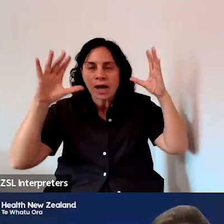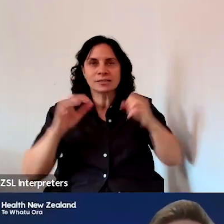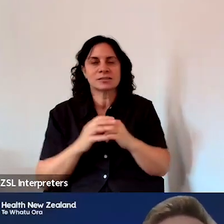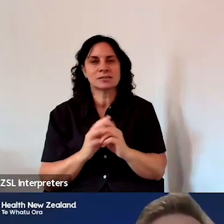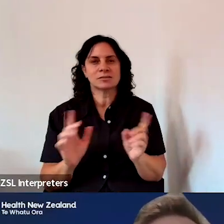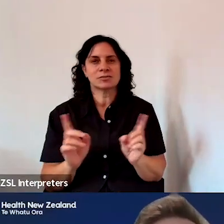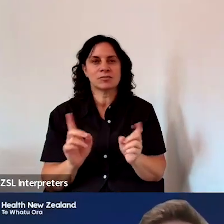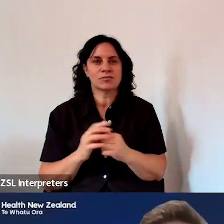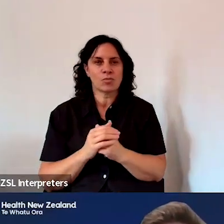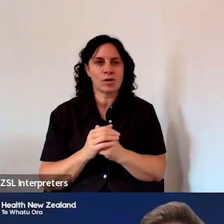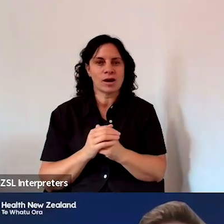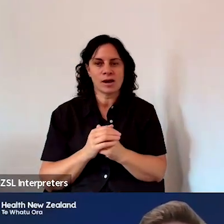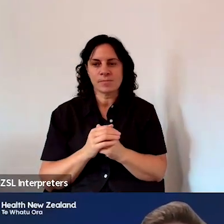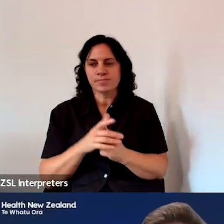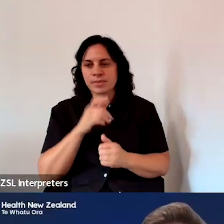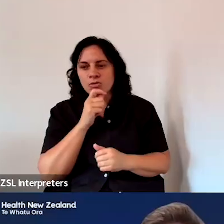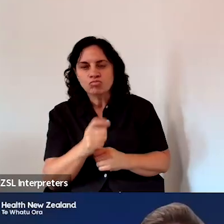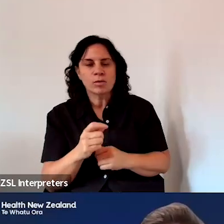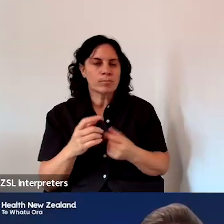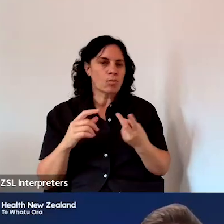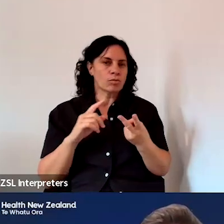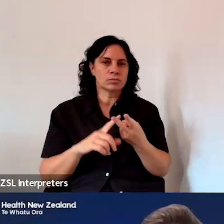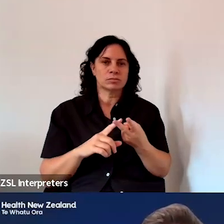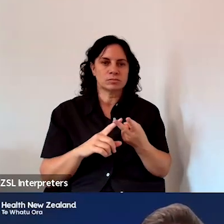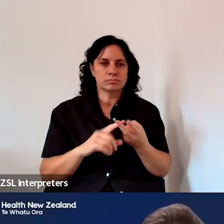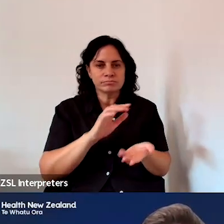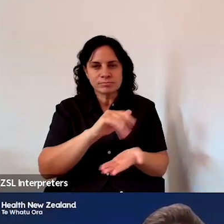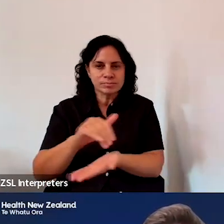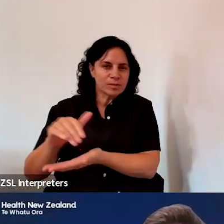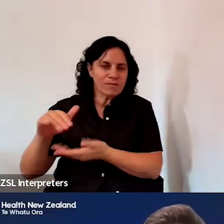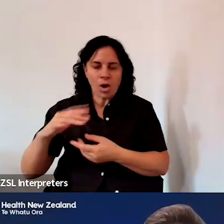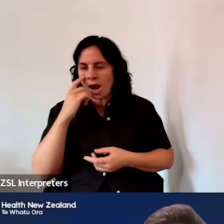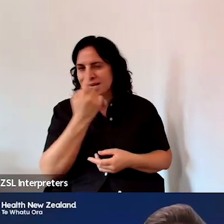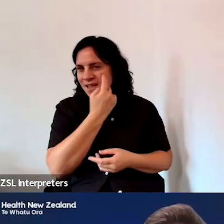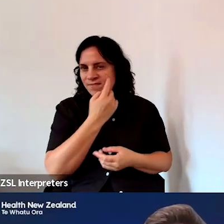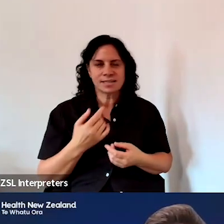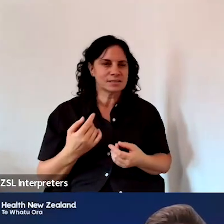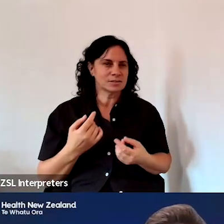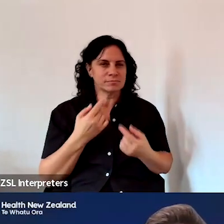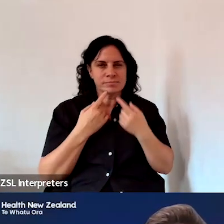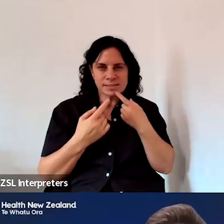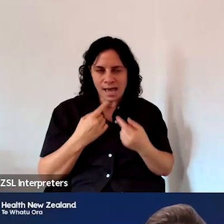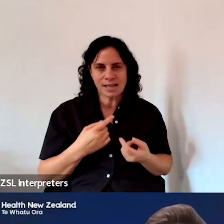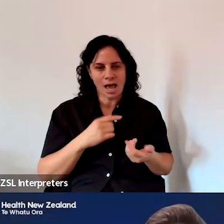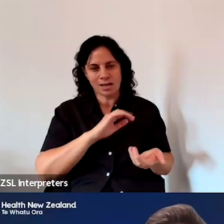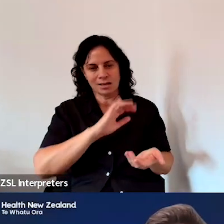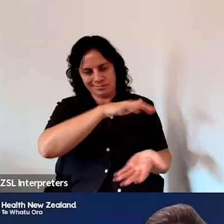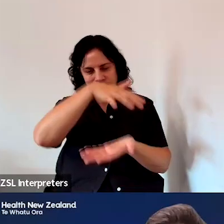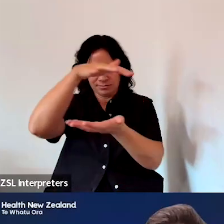receive a report and find bits and pieces of evidence and data that you can then take away into your different programs.